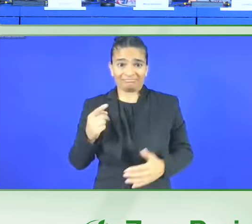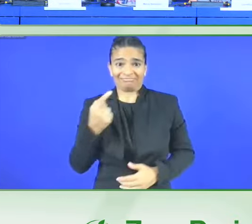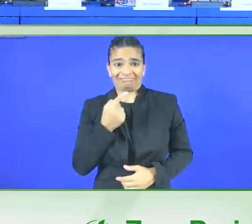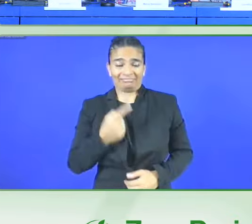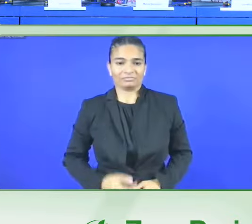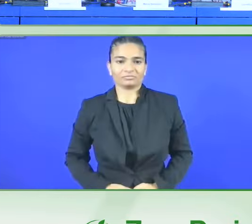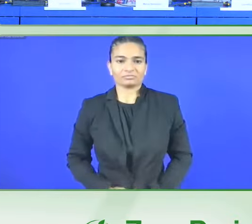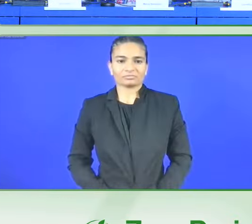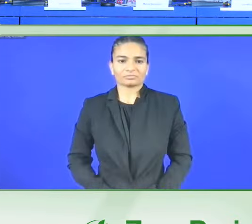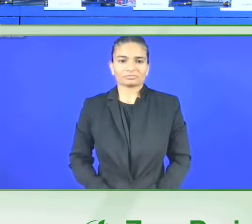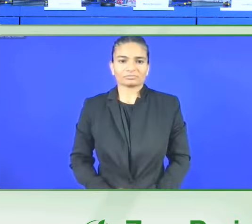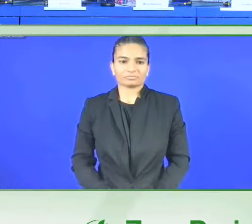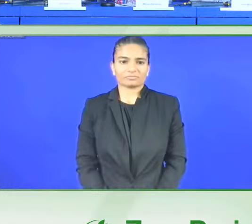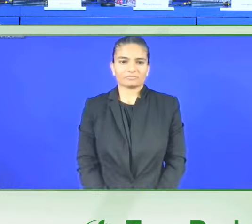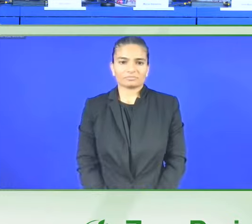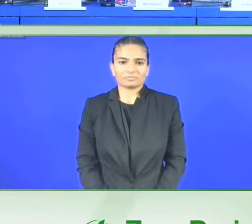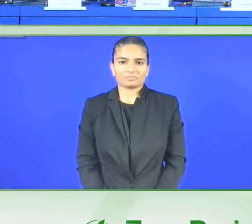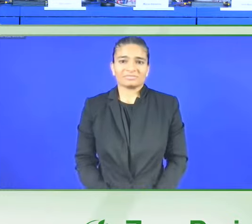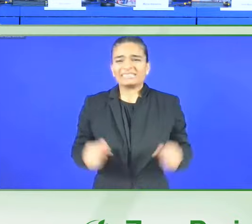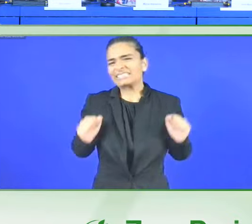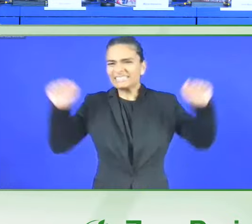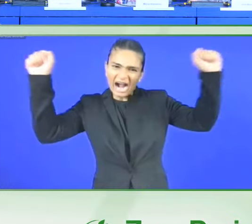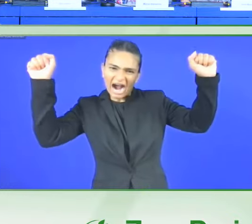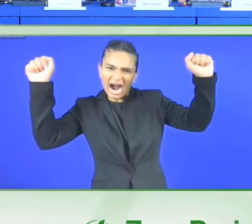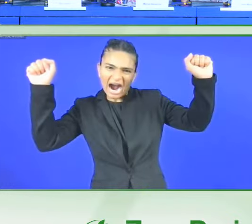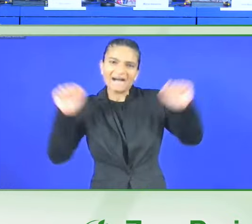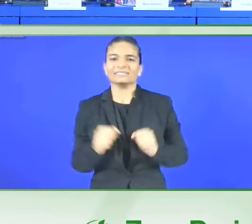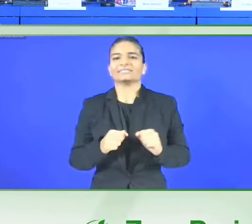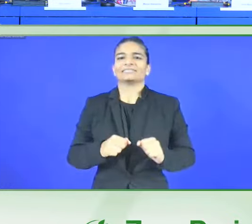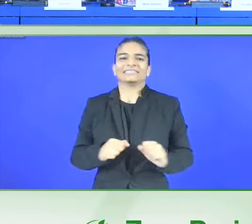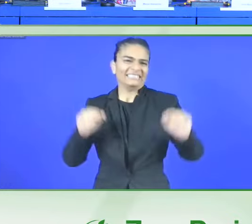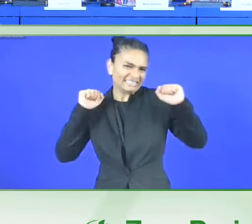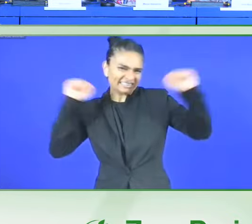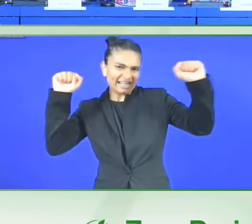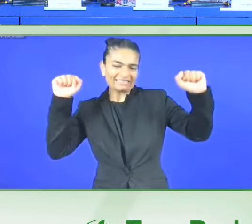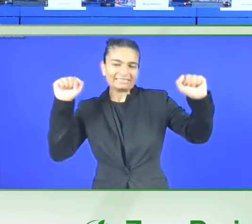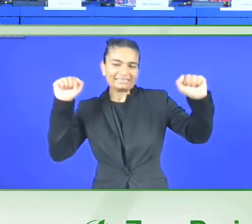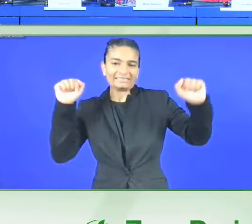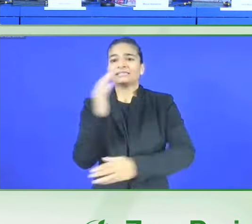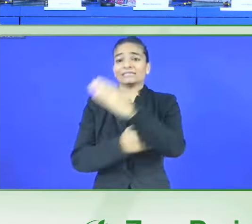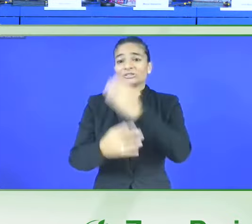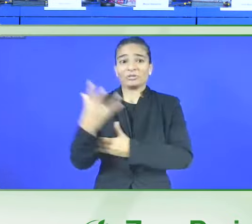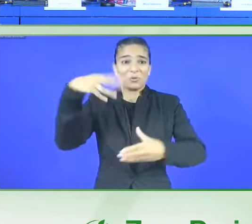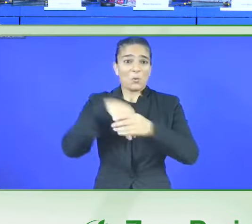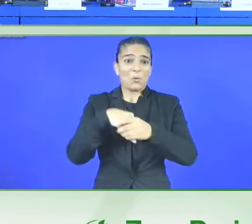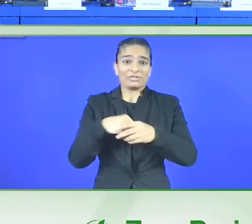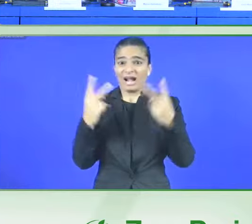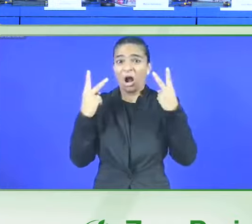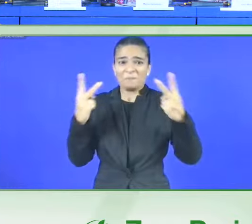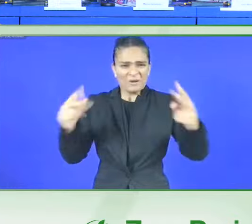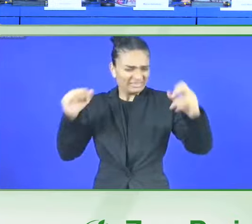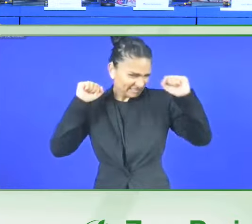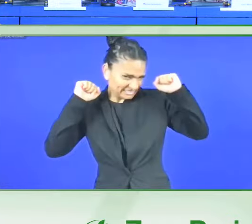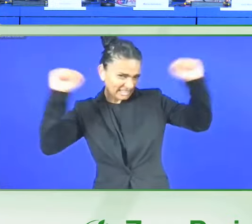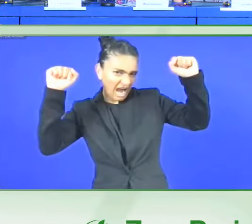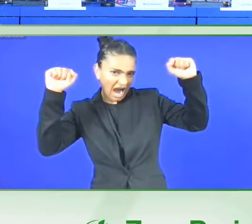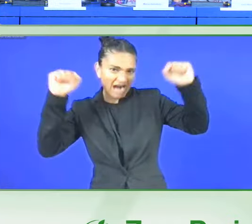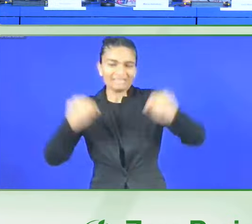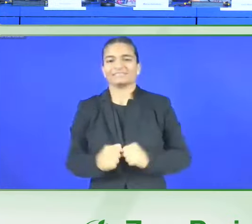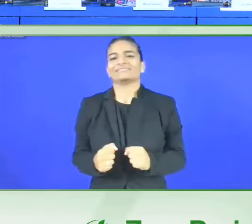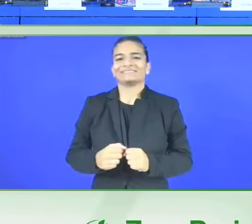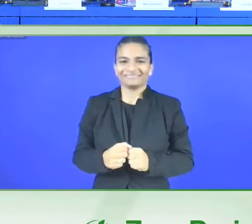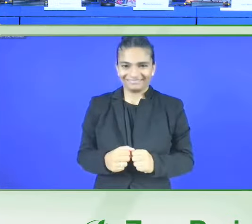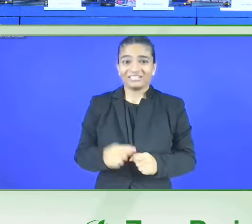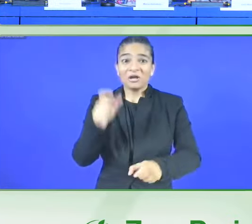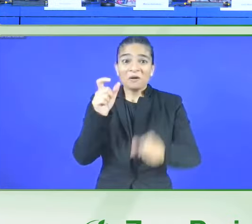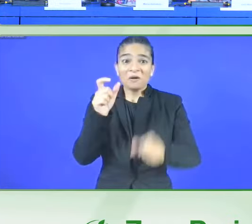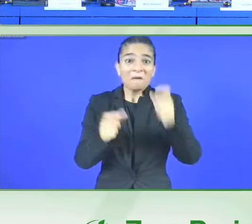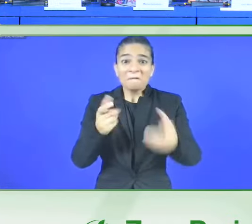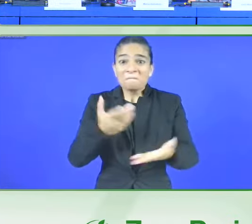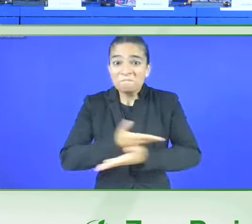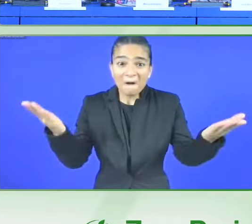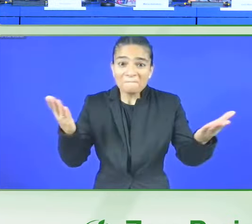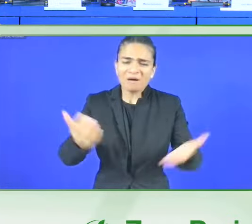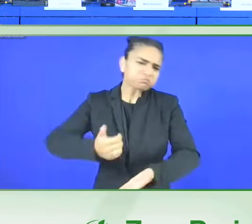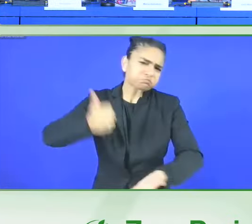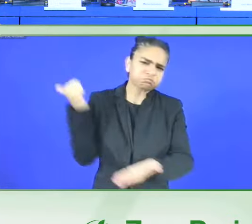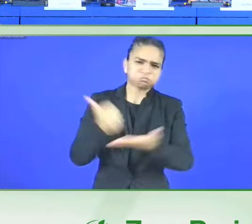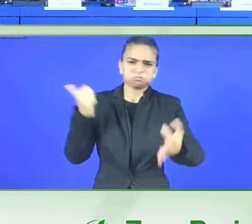Let us commit ourselves to breaking down barriers, fostering inclusion, and celebrating the diversity